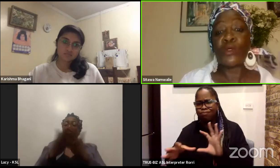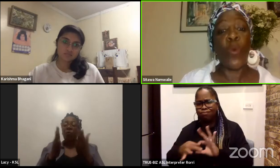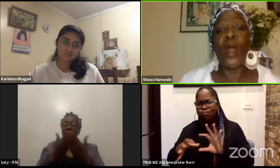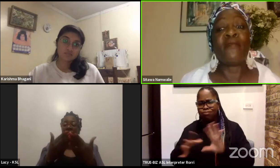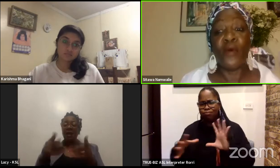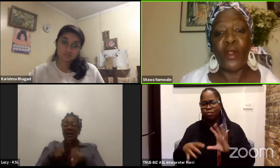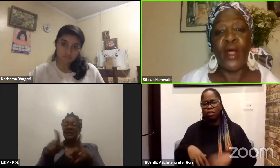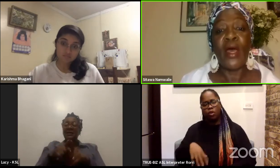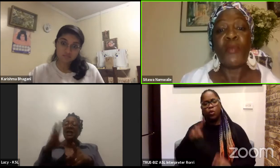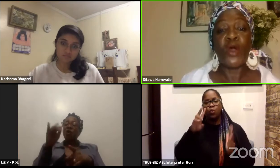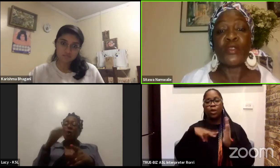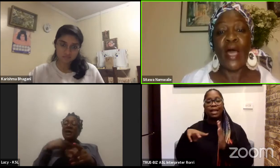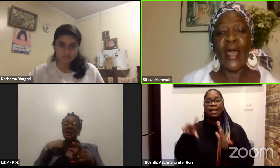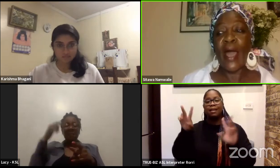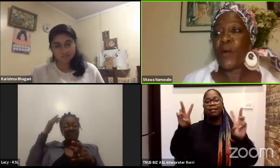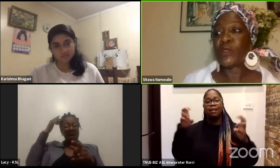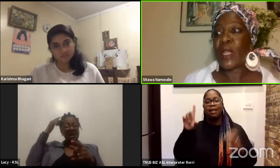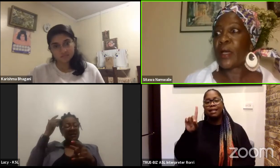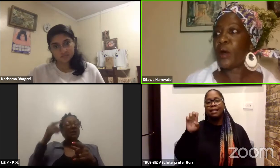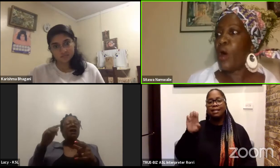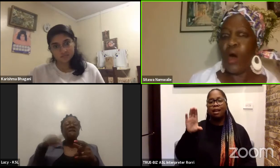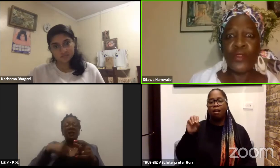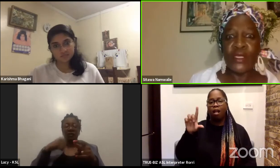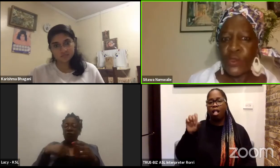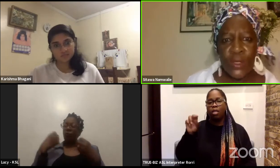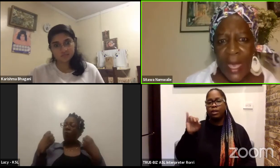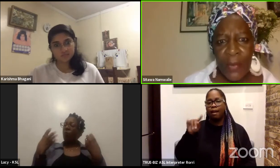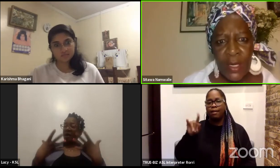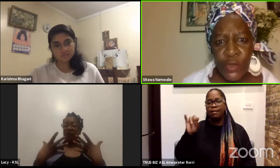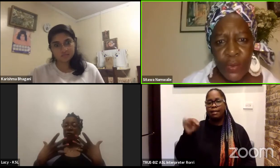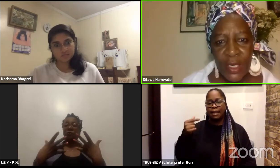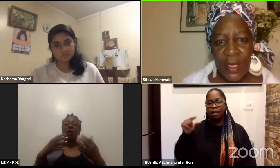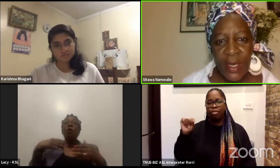was wonderful because I was like, oh, this is what's happening to me.